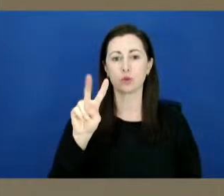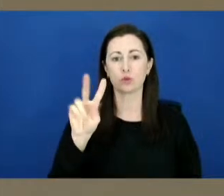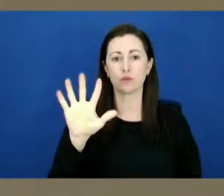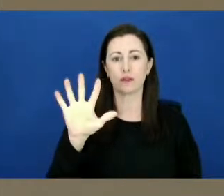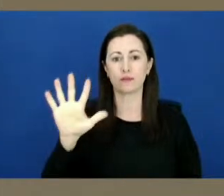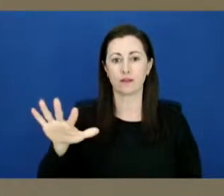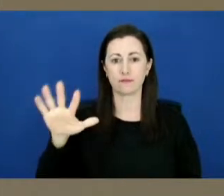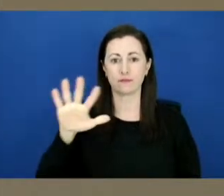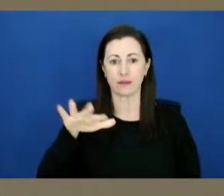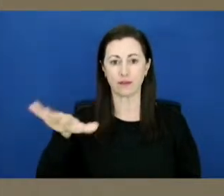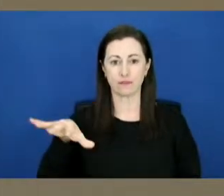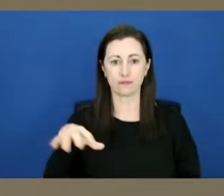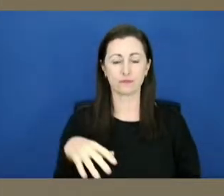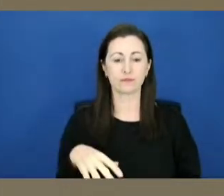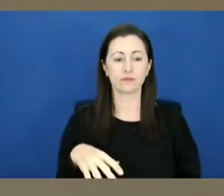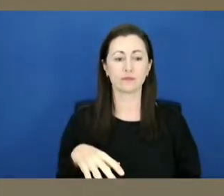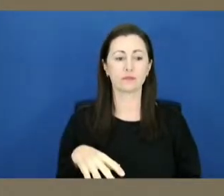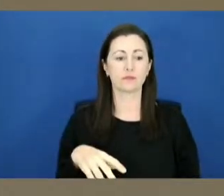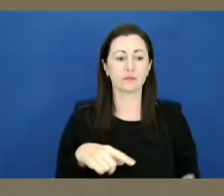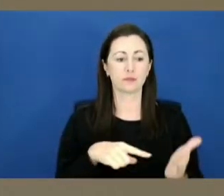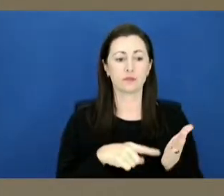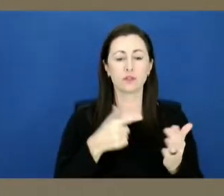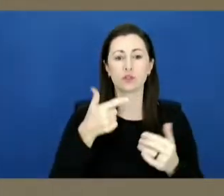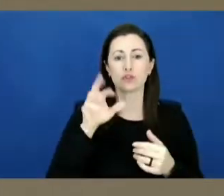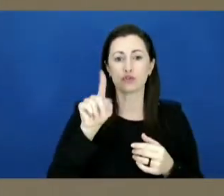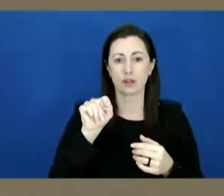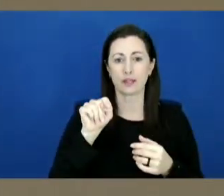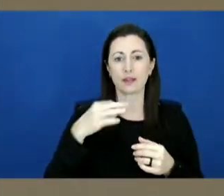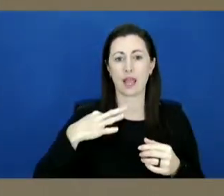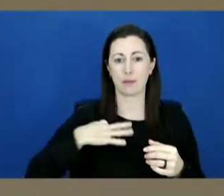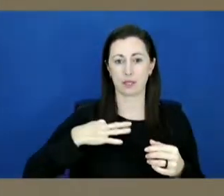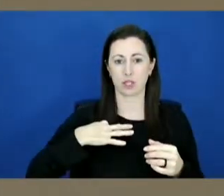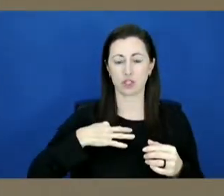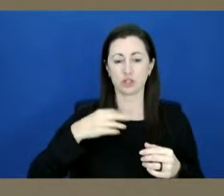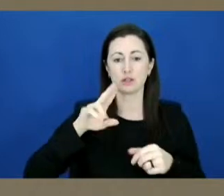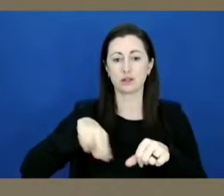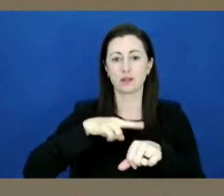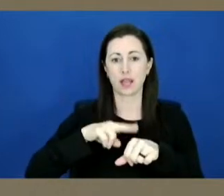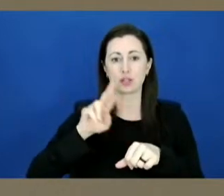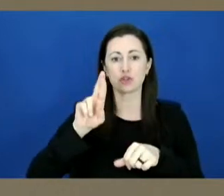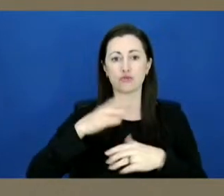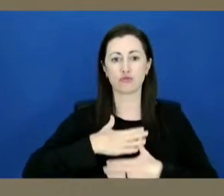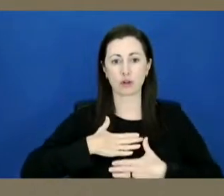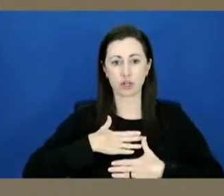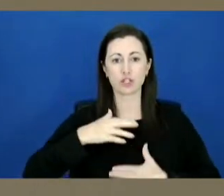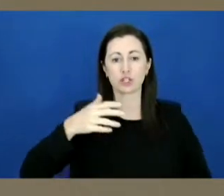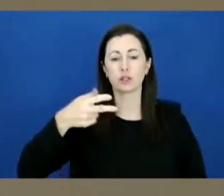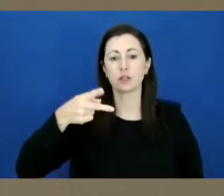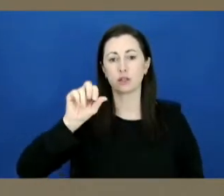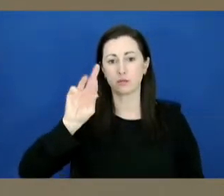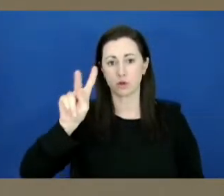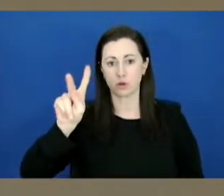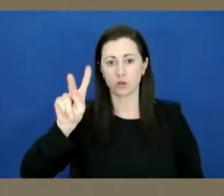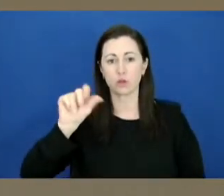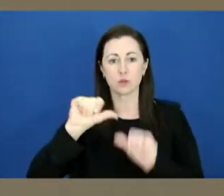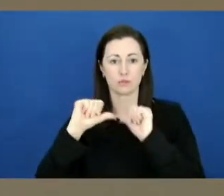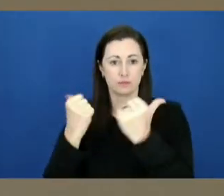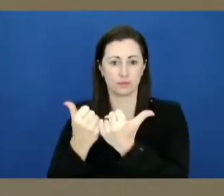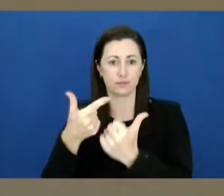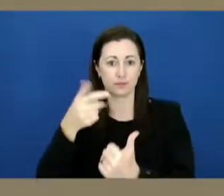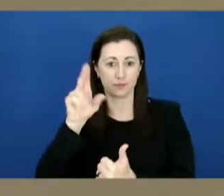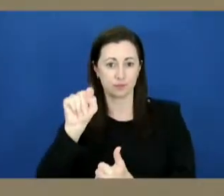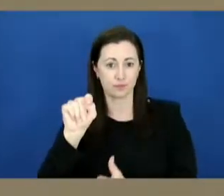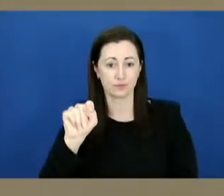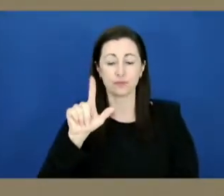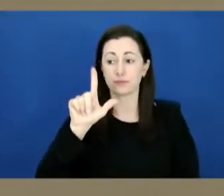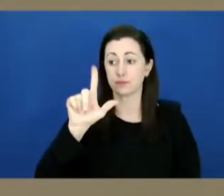LAST ONE.